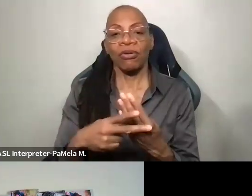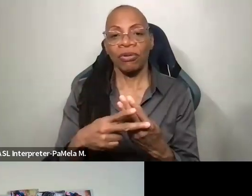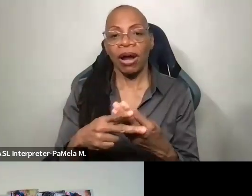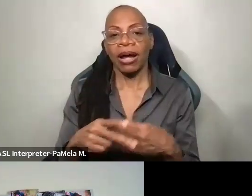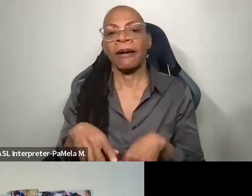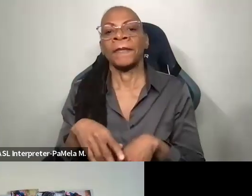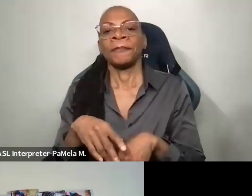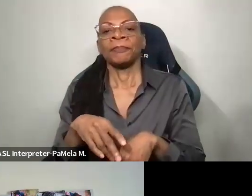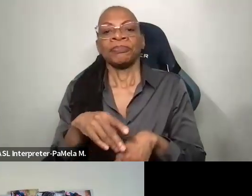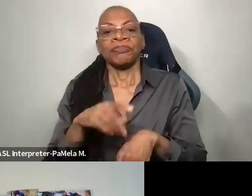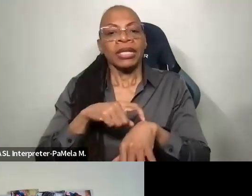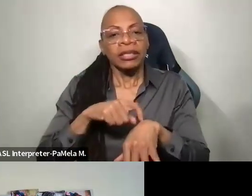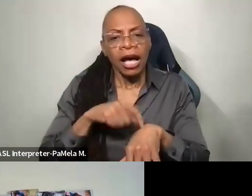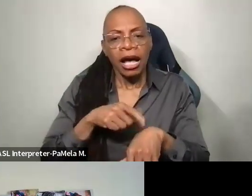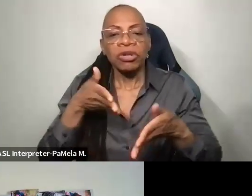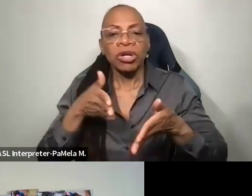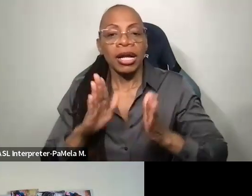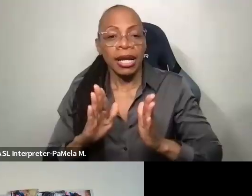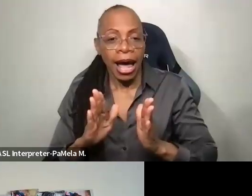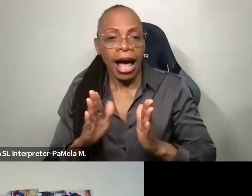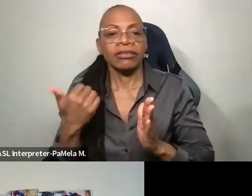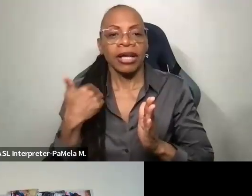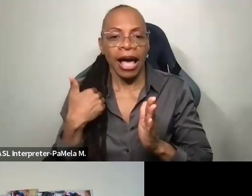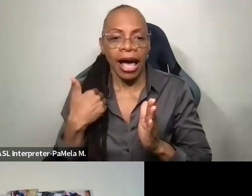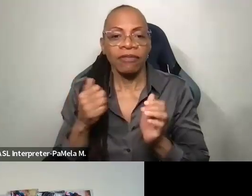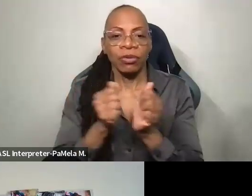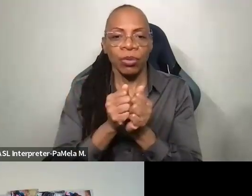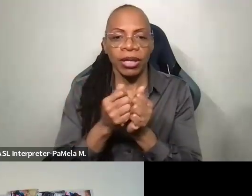you know, PATH funding to spend that time if they might not be enrolled, things like that.